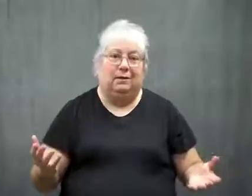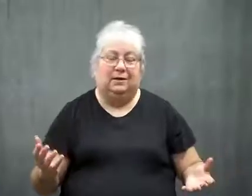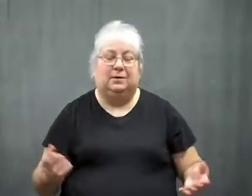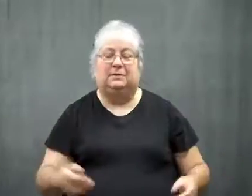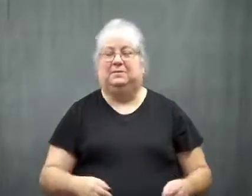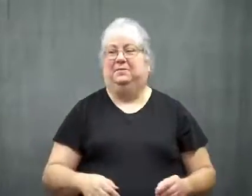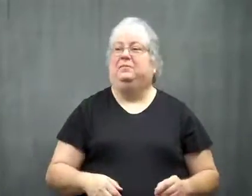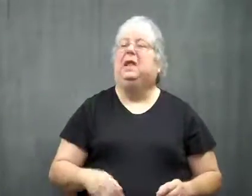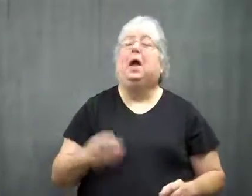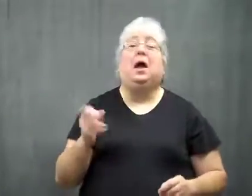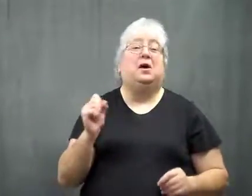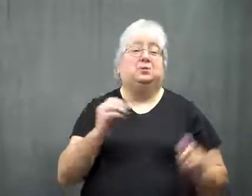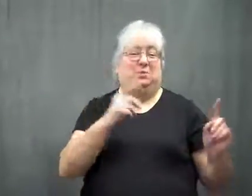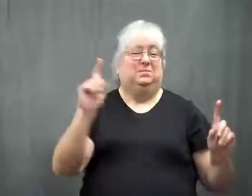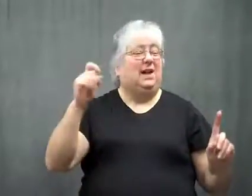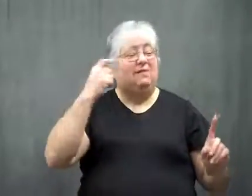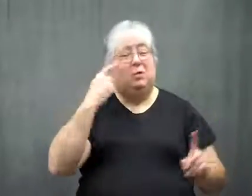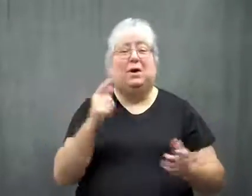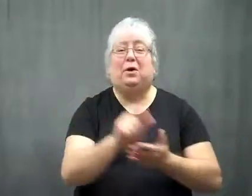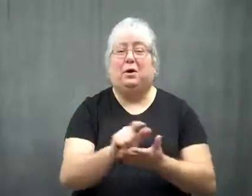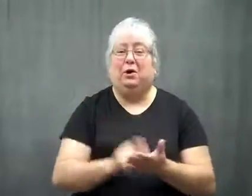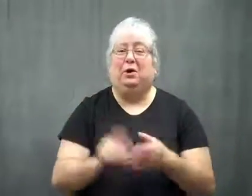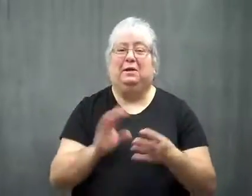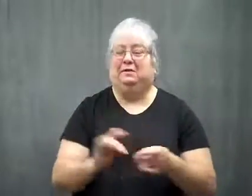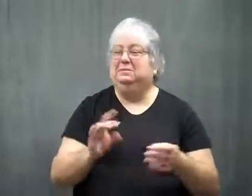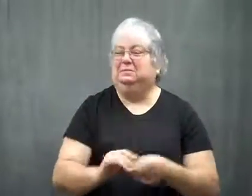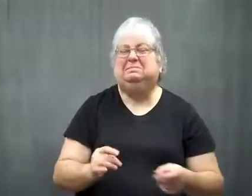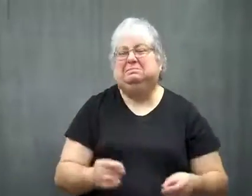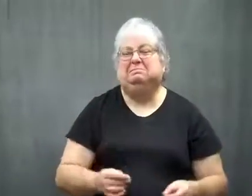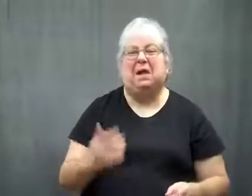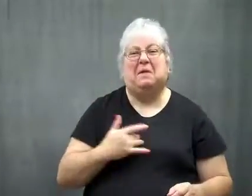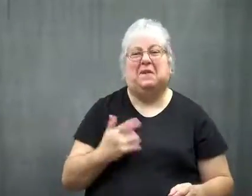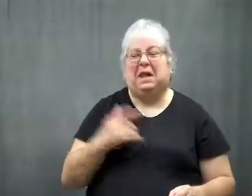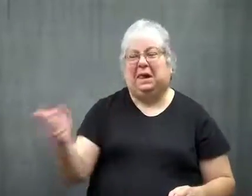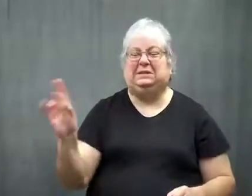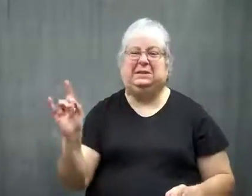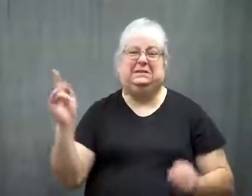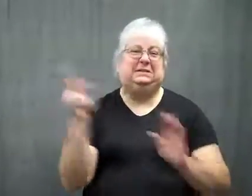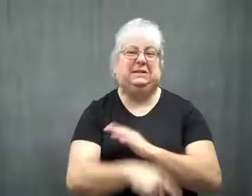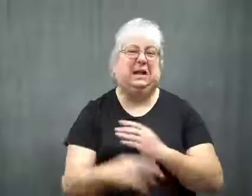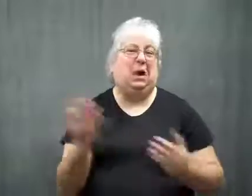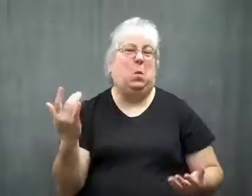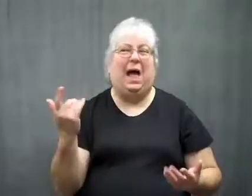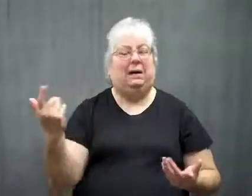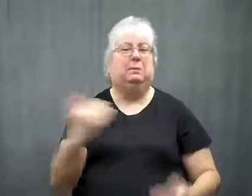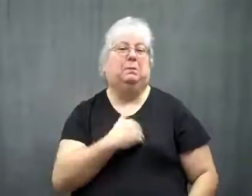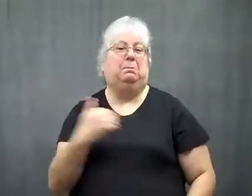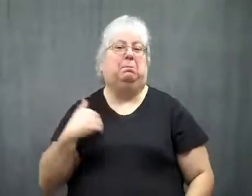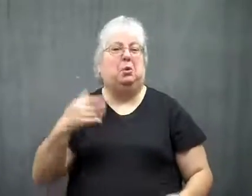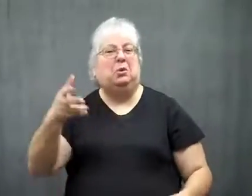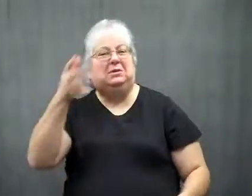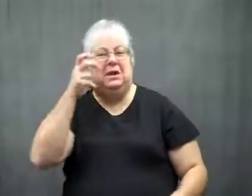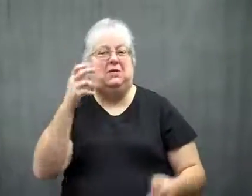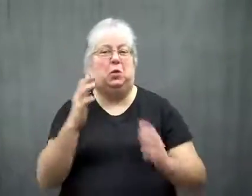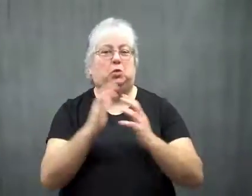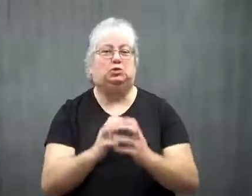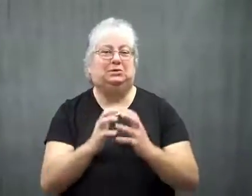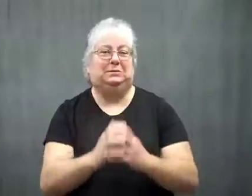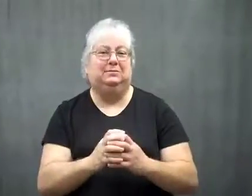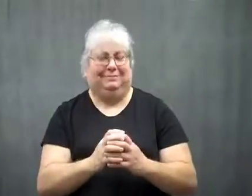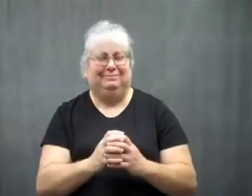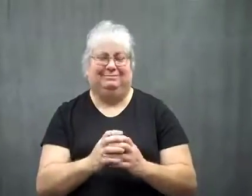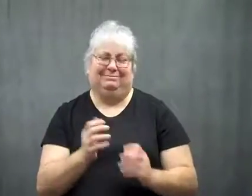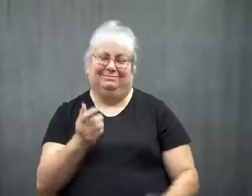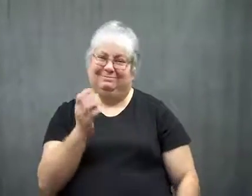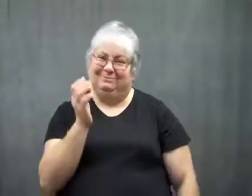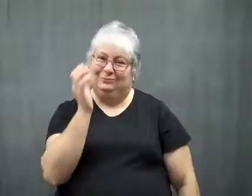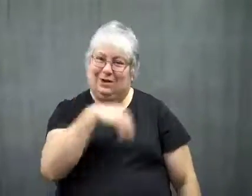The prosecutor said he believed she killed her because she was involved in devil worship.